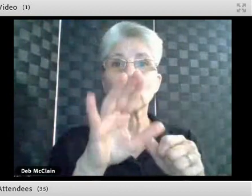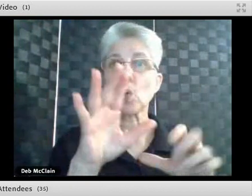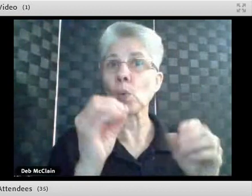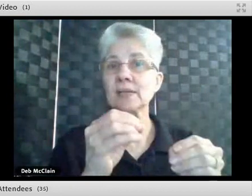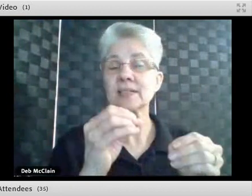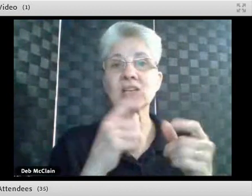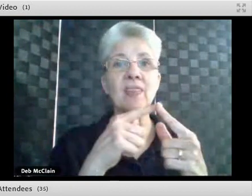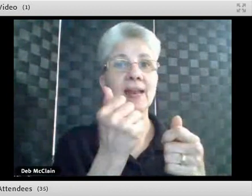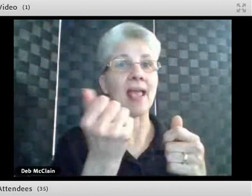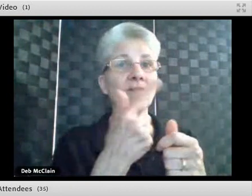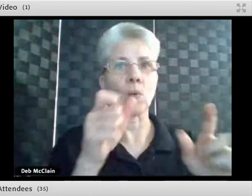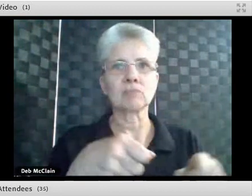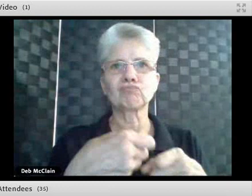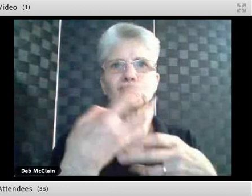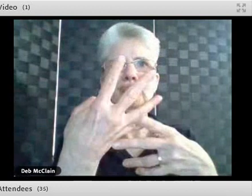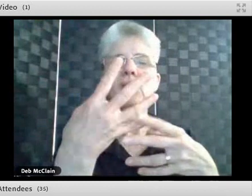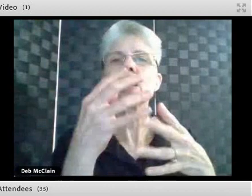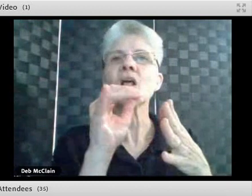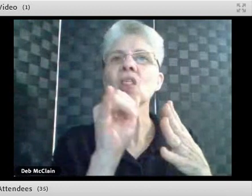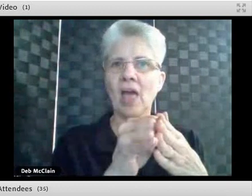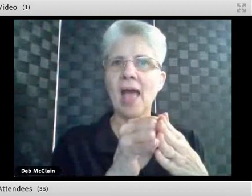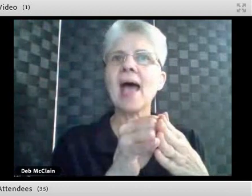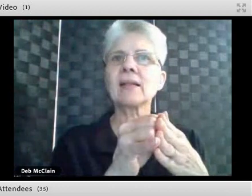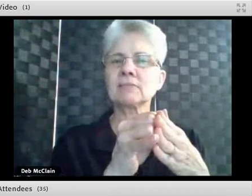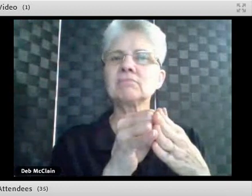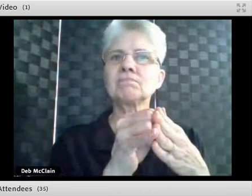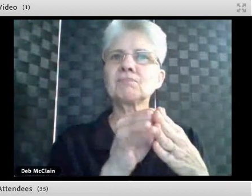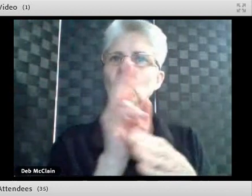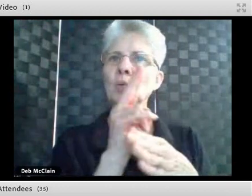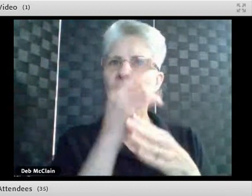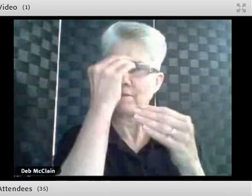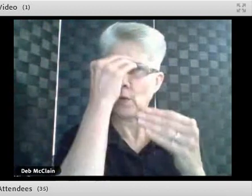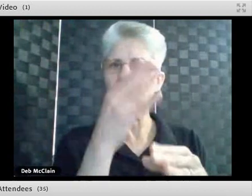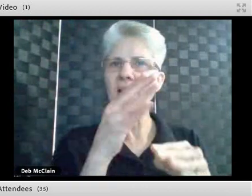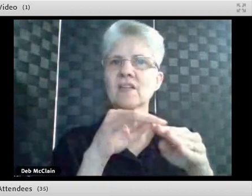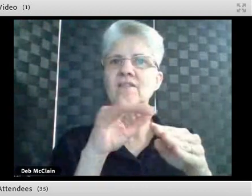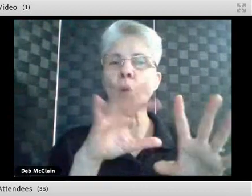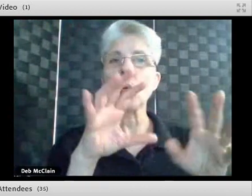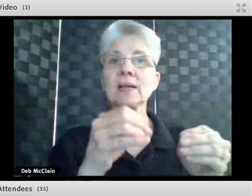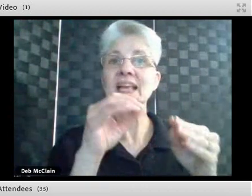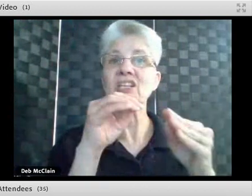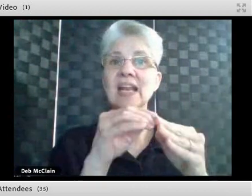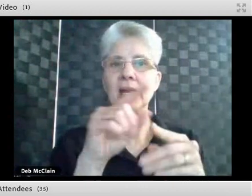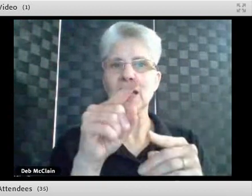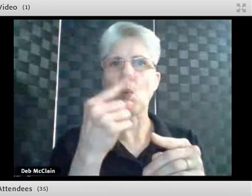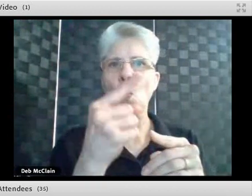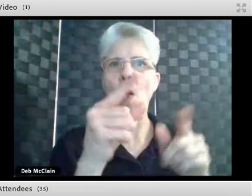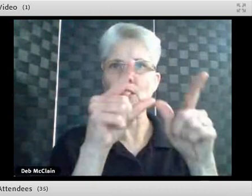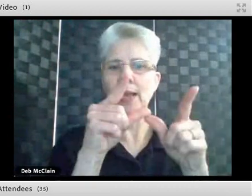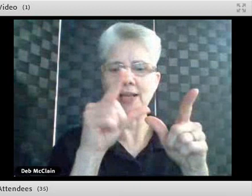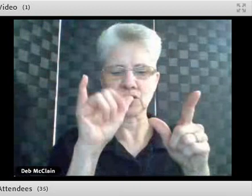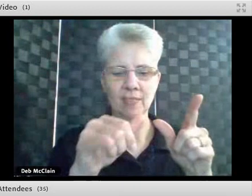and everyone puts all of the useful information for your organization into a single location.